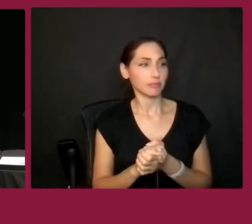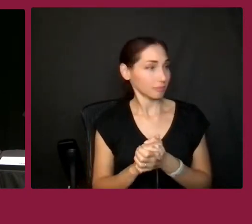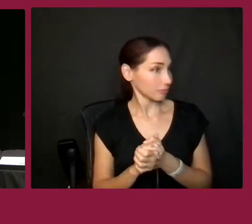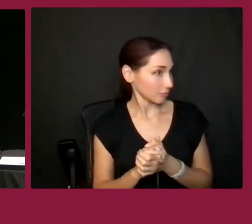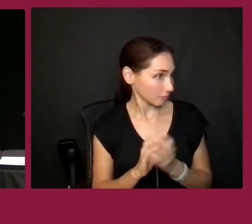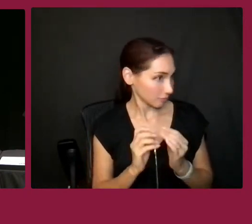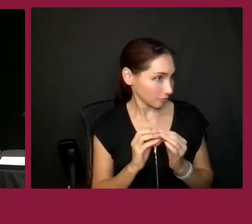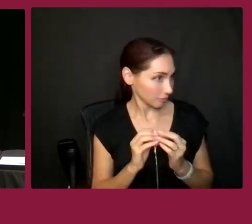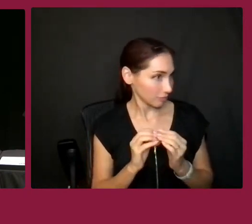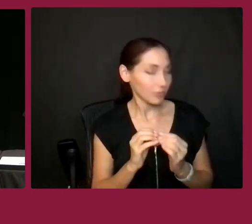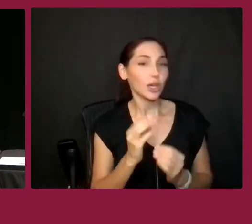Tuesday, yes.